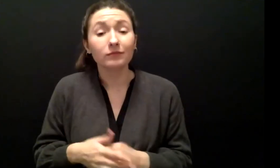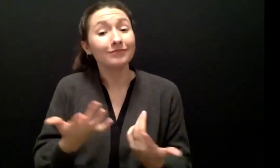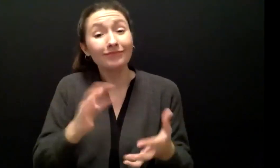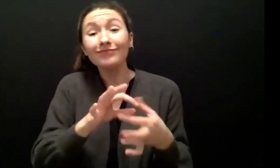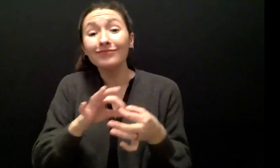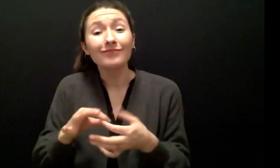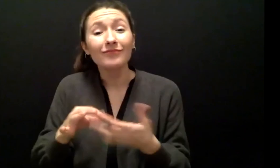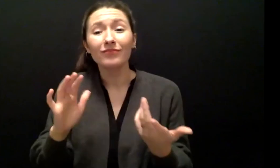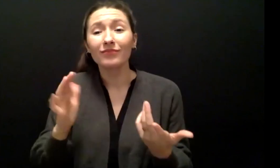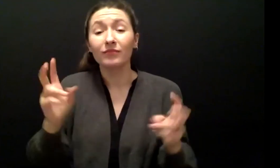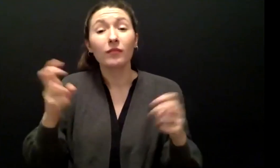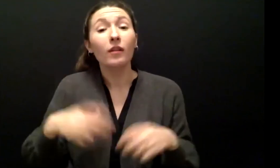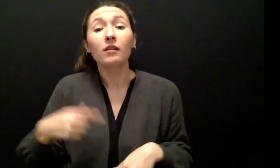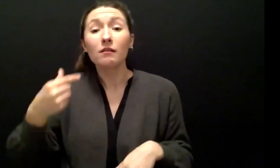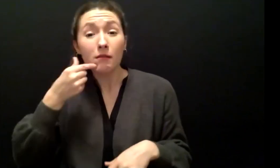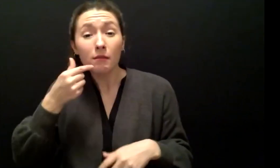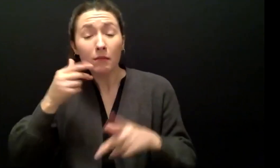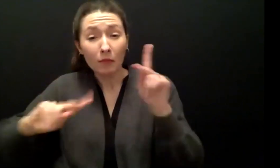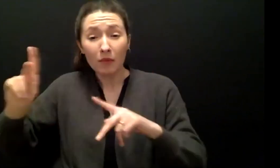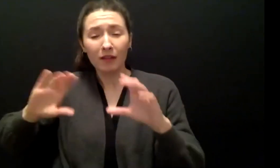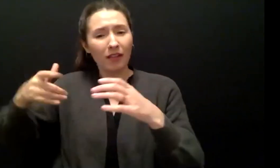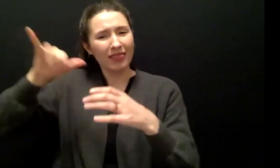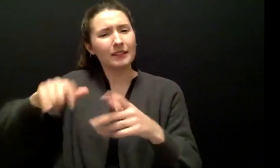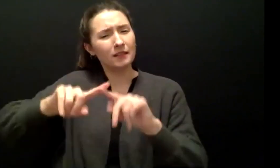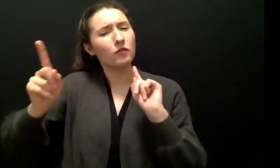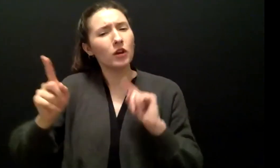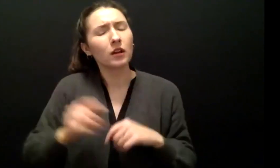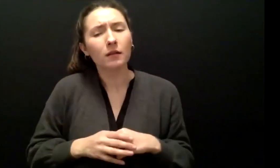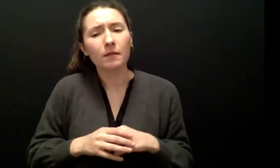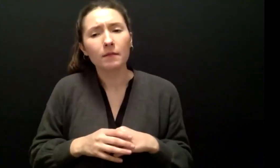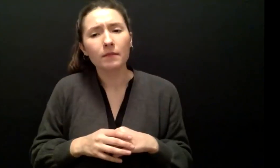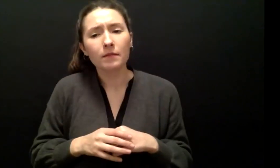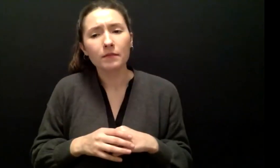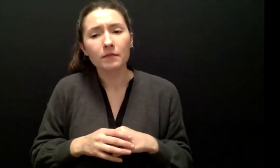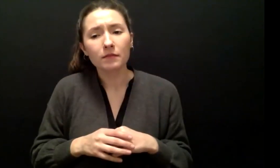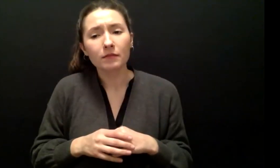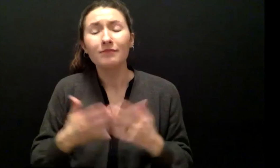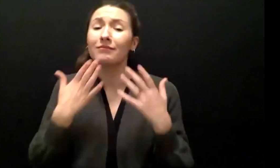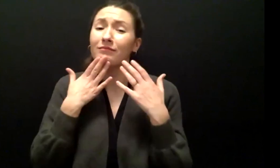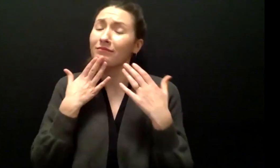[Dr. Vendryes] I actually don't feel that any artist who takes up imagery and subject